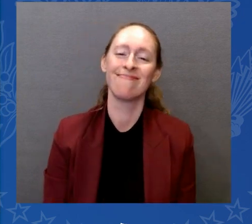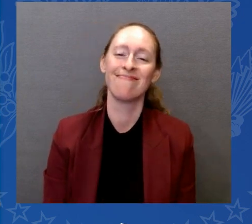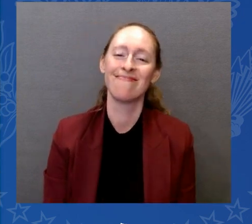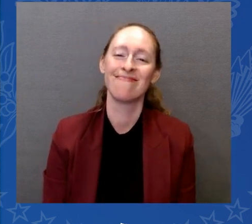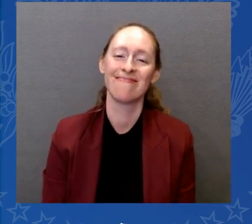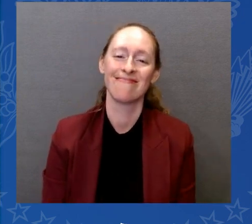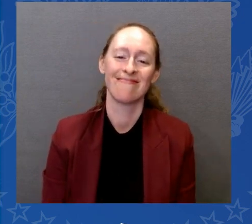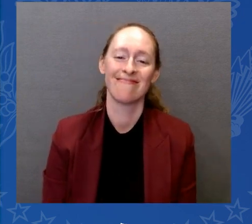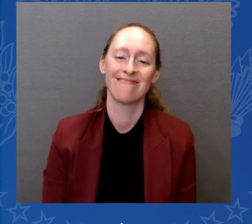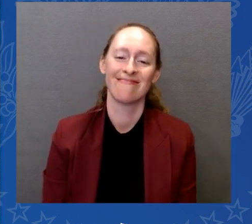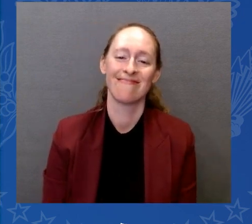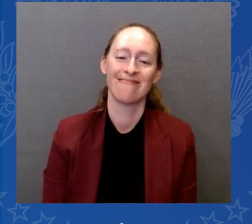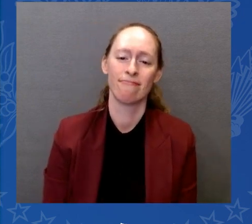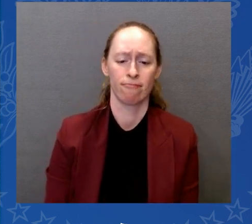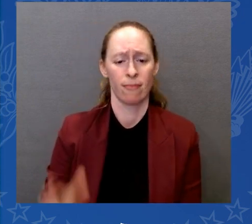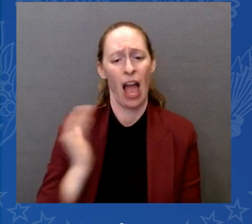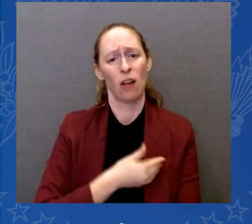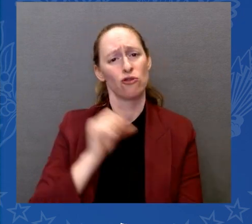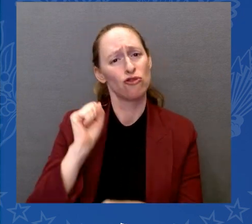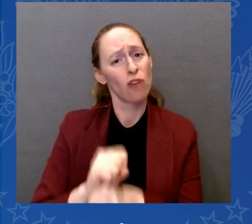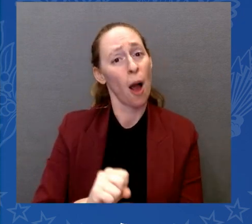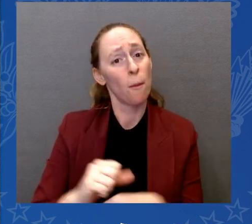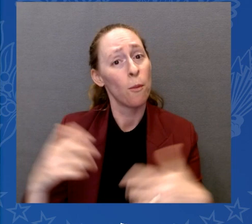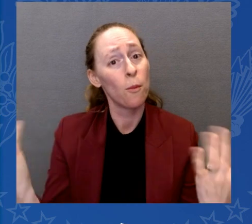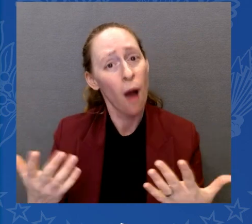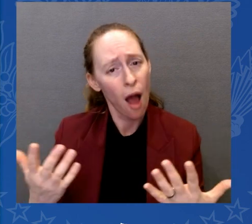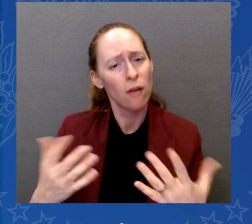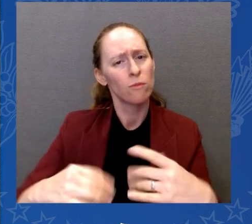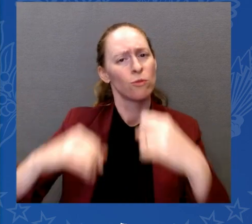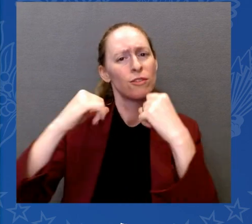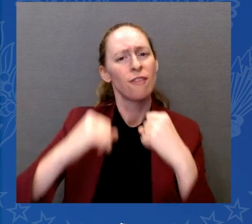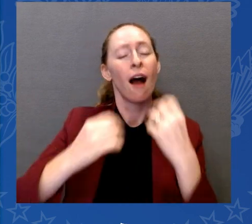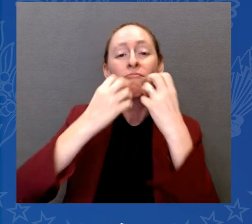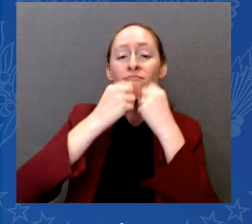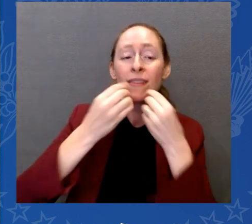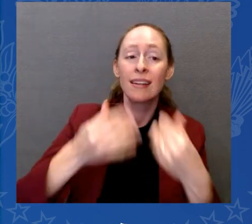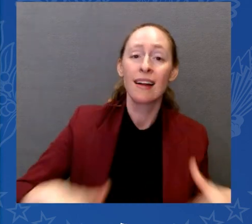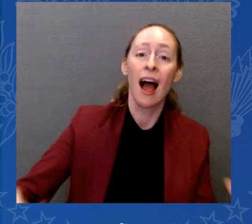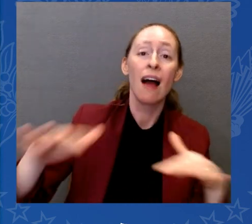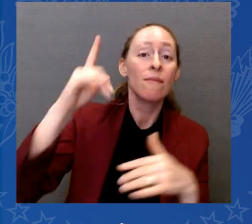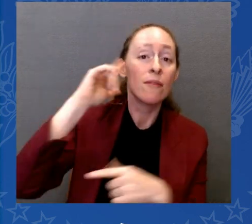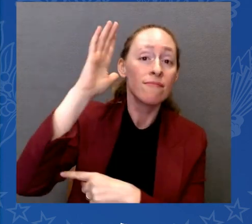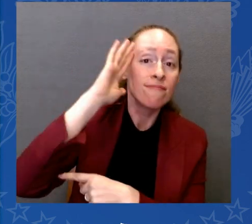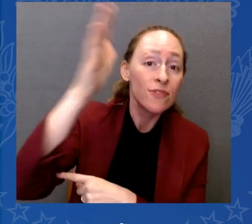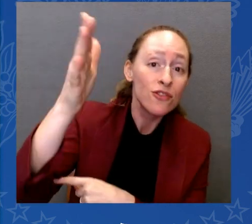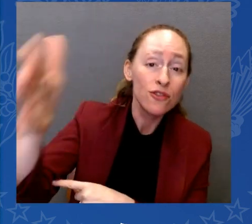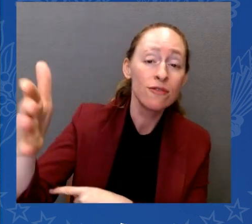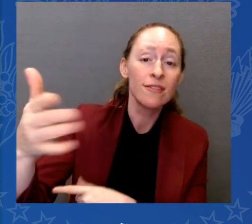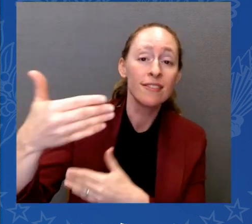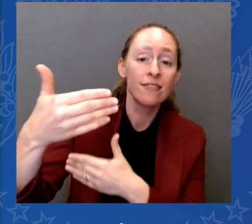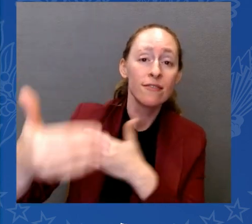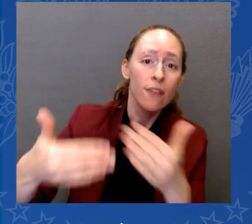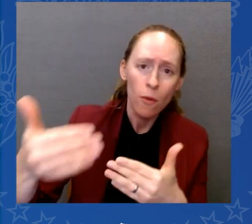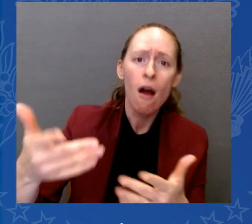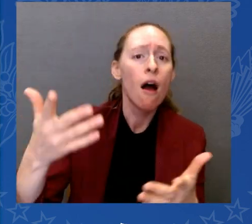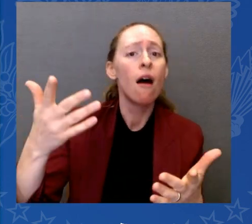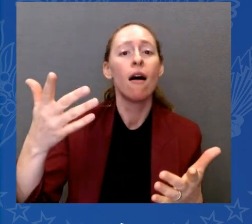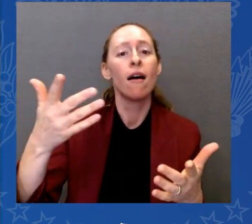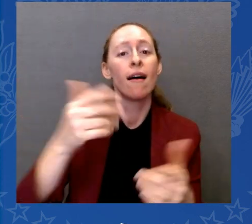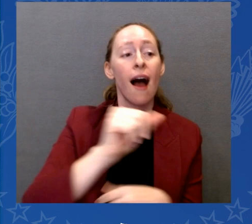what Americans really want clean water, clean air, wildlife, recreation and economic opportunities.